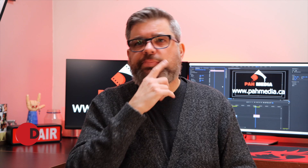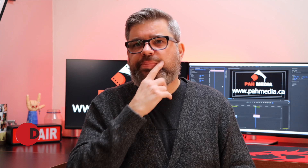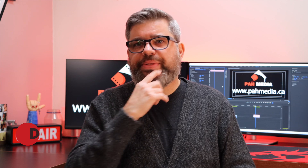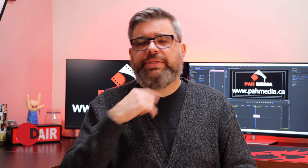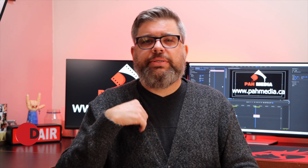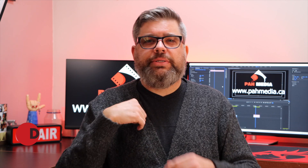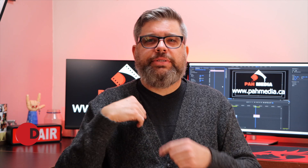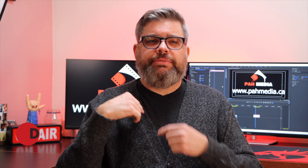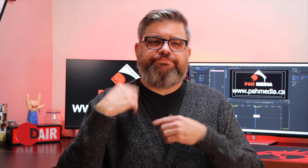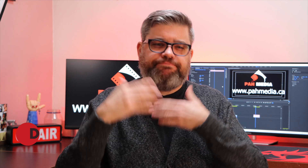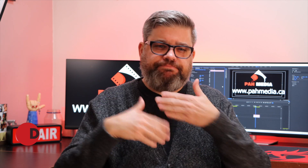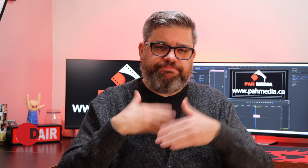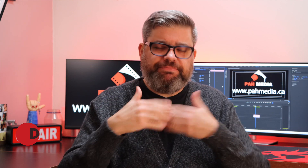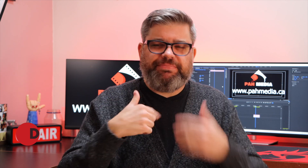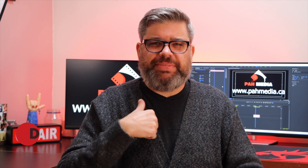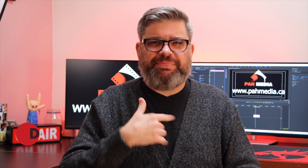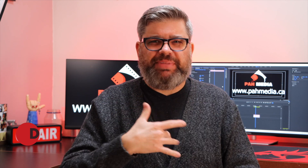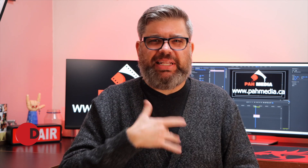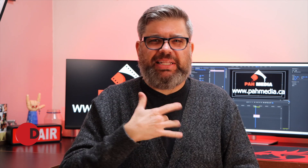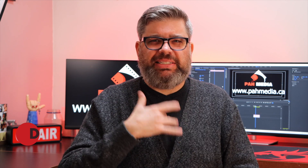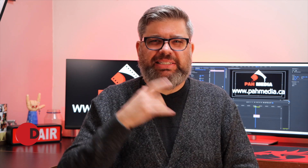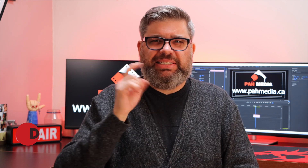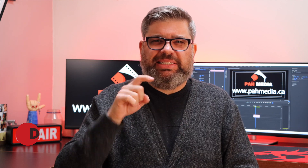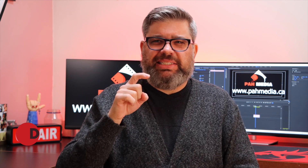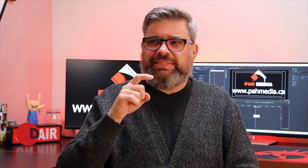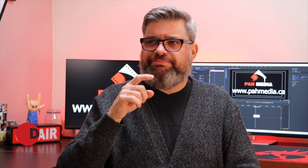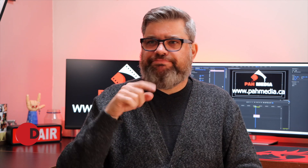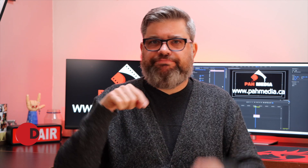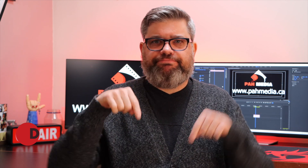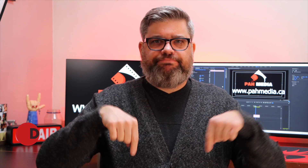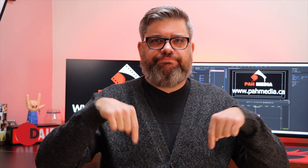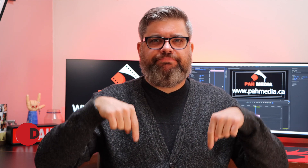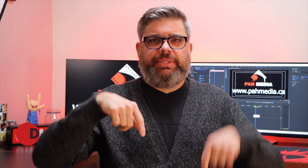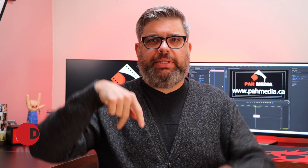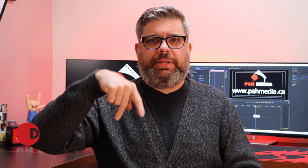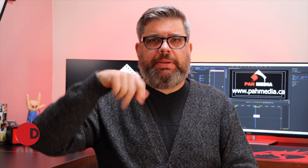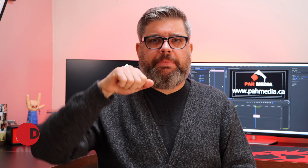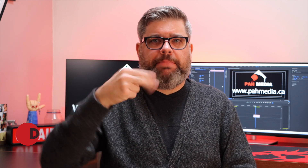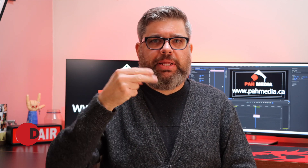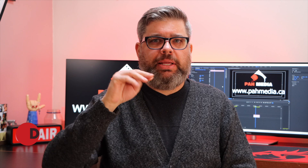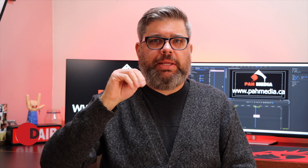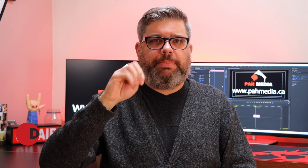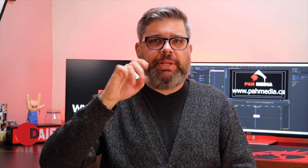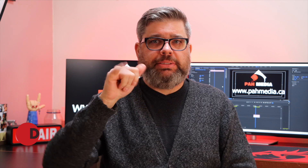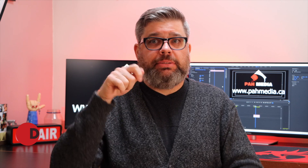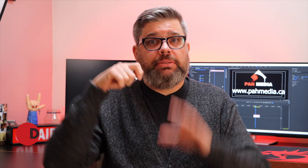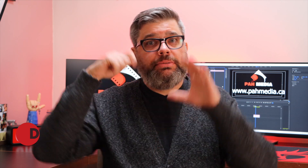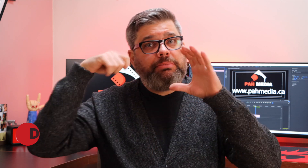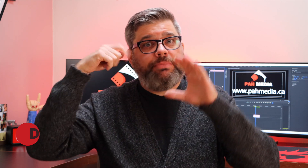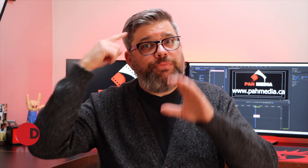it became important to me to document these stories.